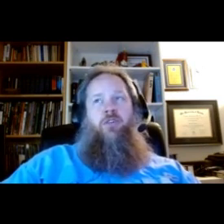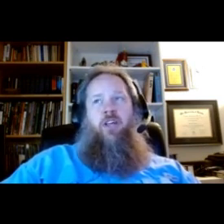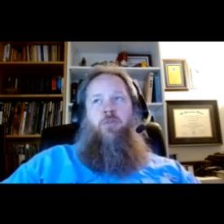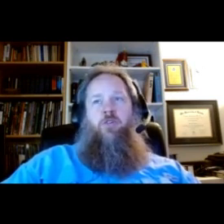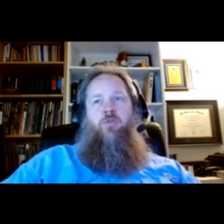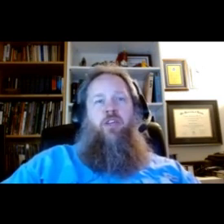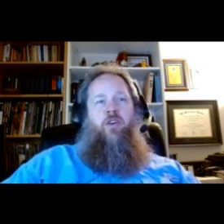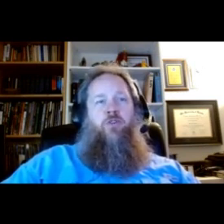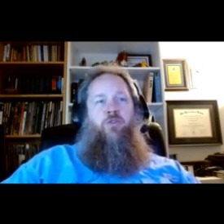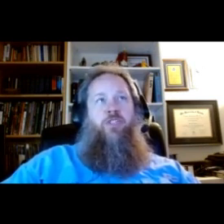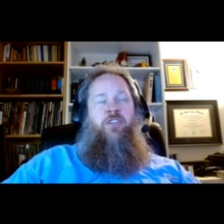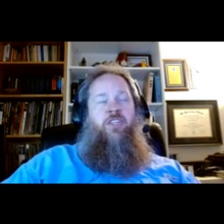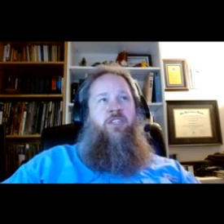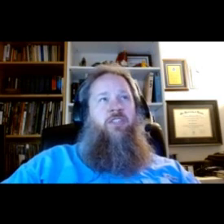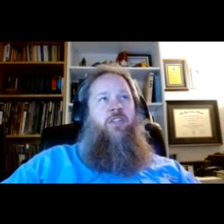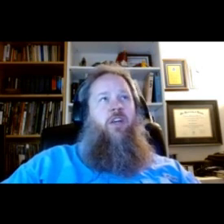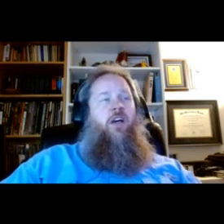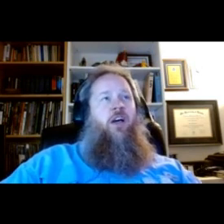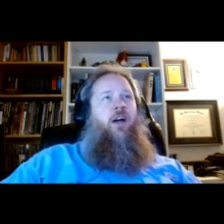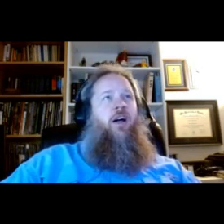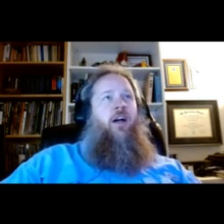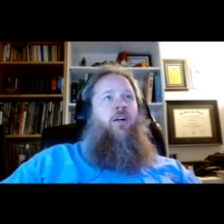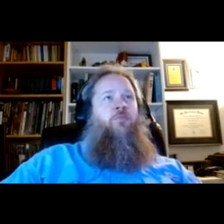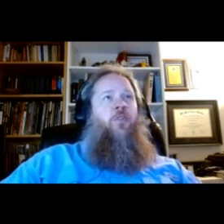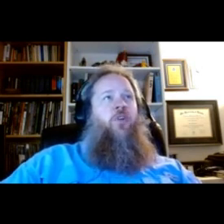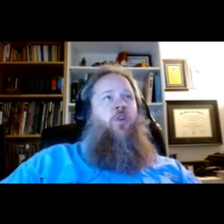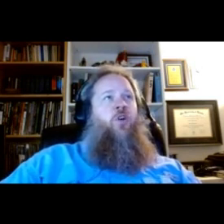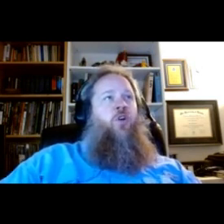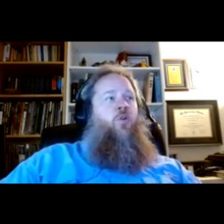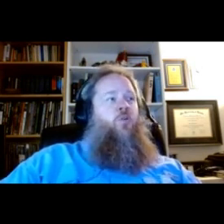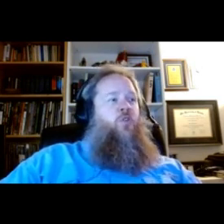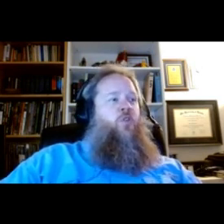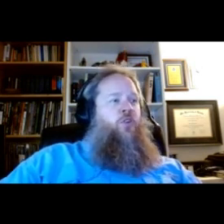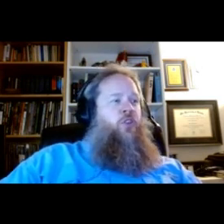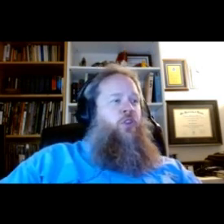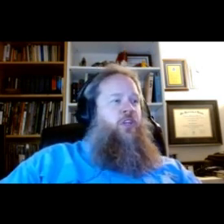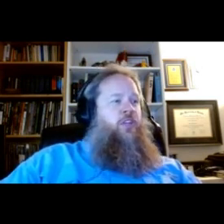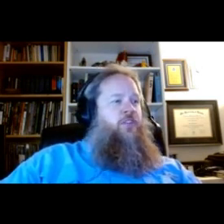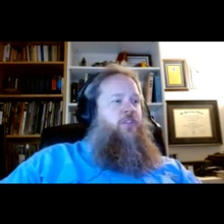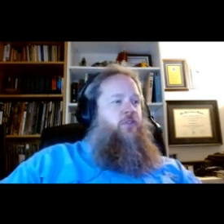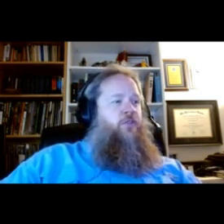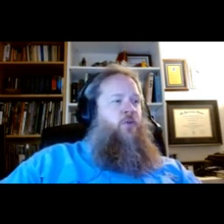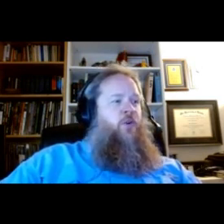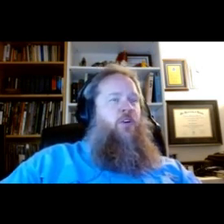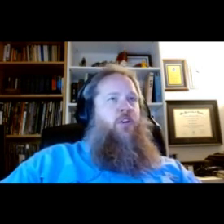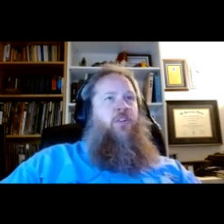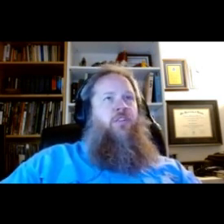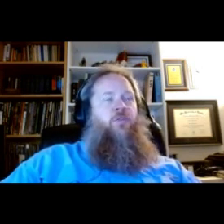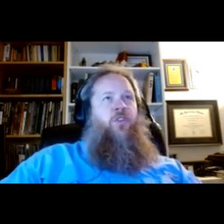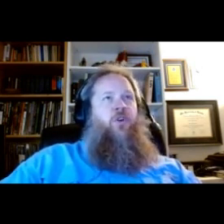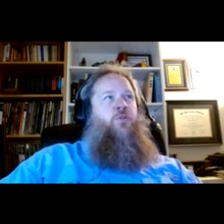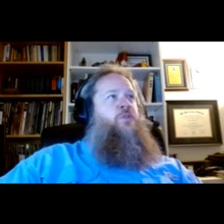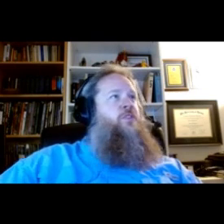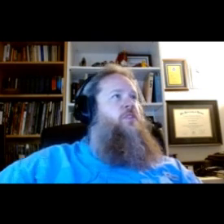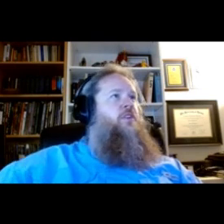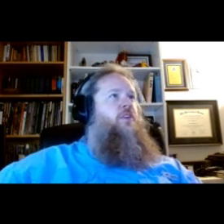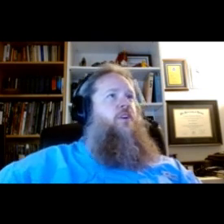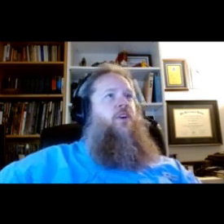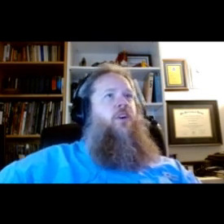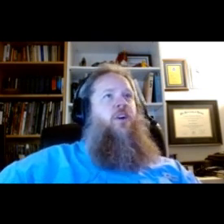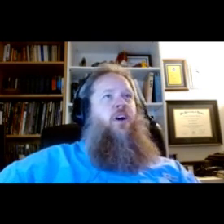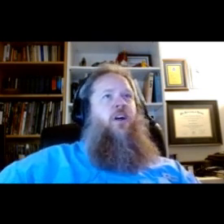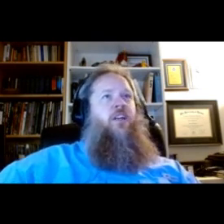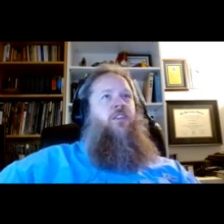climate and ocean resilience. The links for for those are on